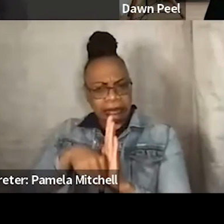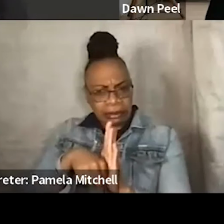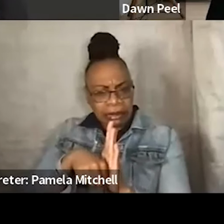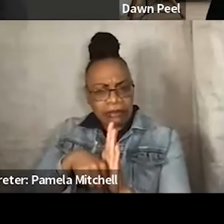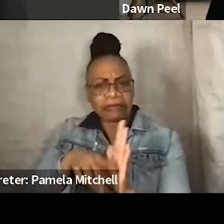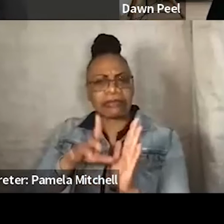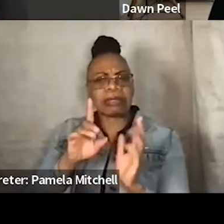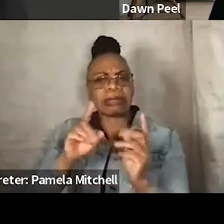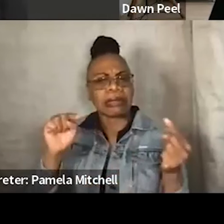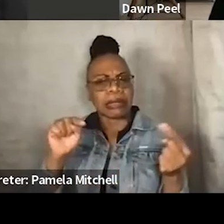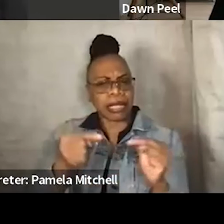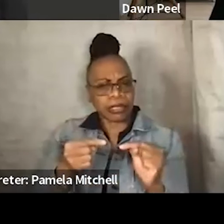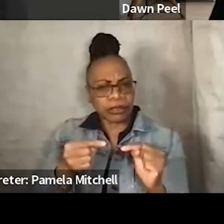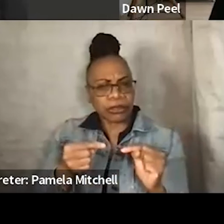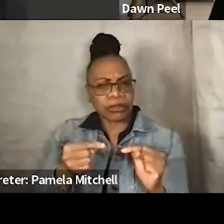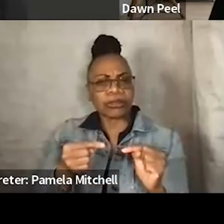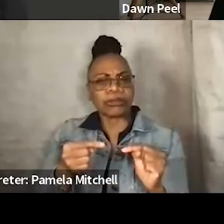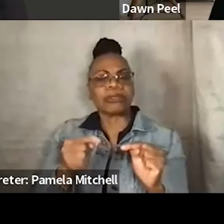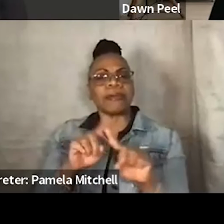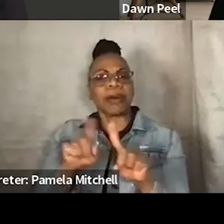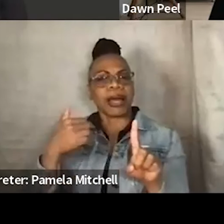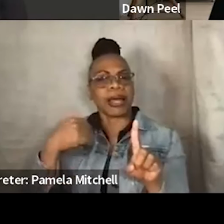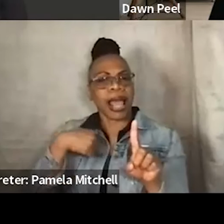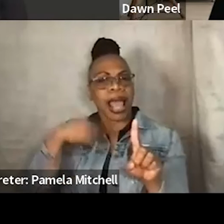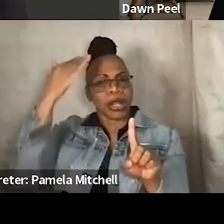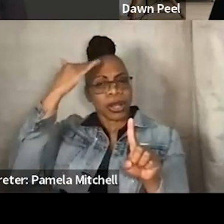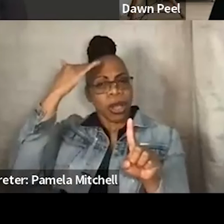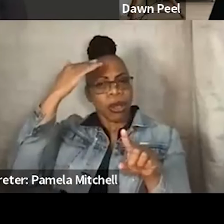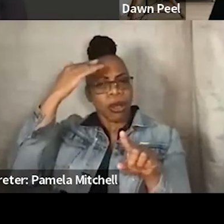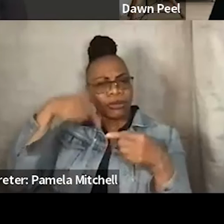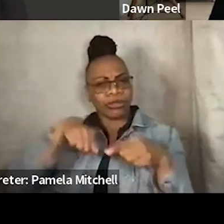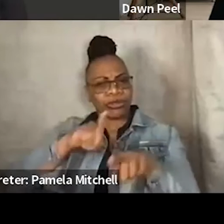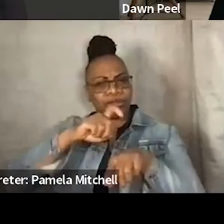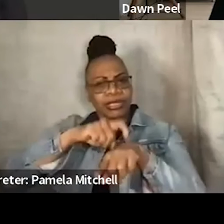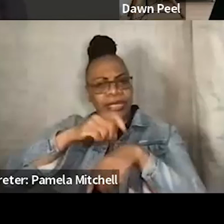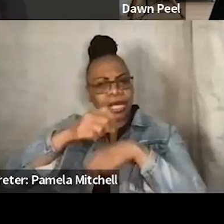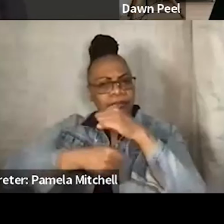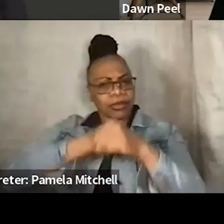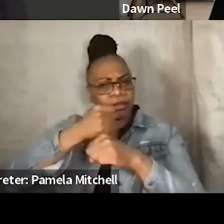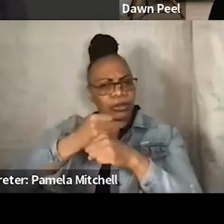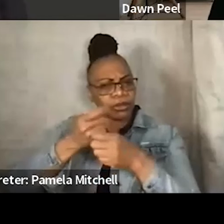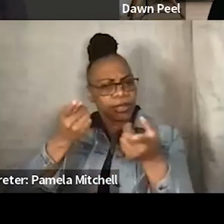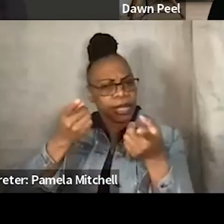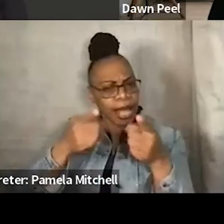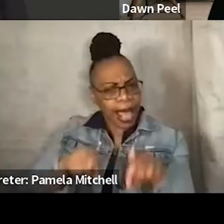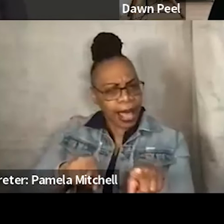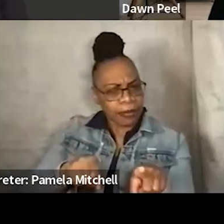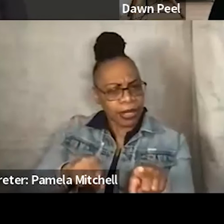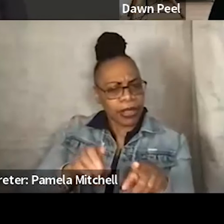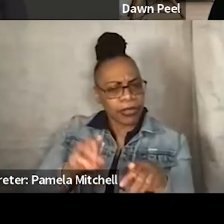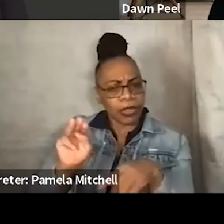I do know that there have been times over the years where the mobile team felt that they were dispatched,